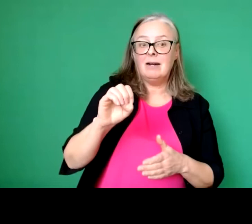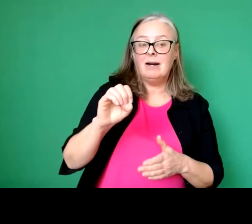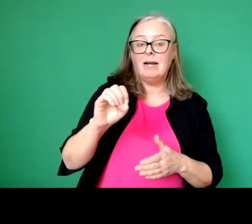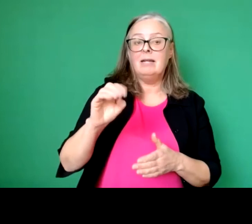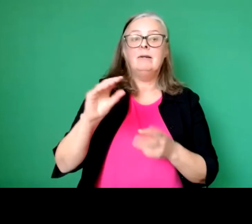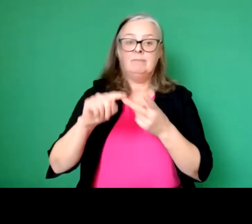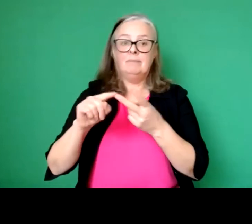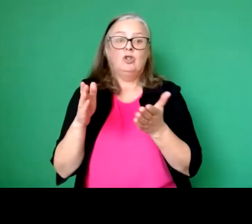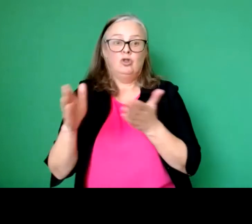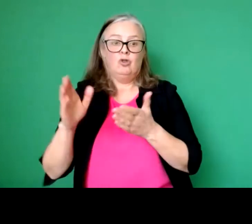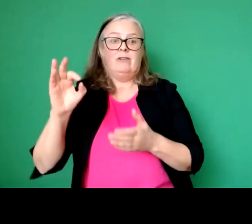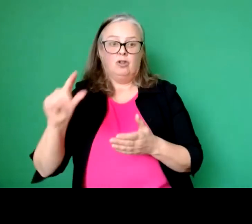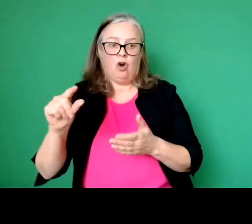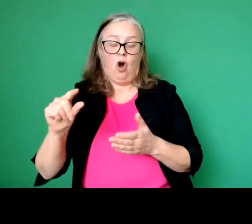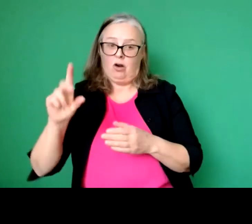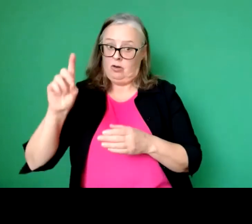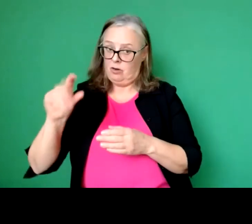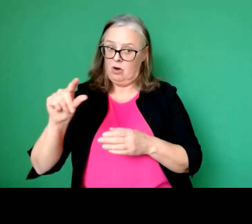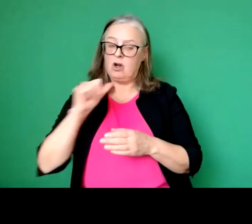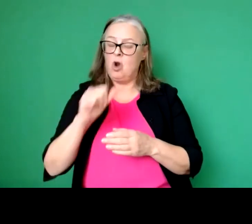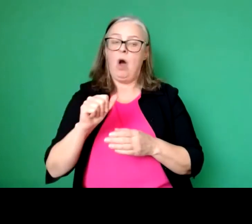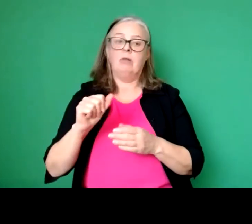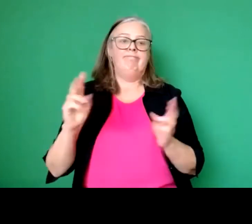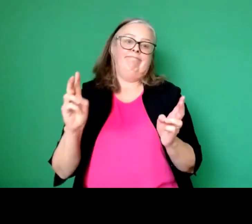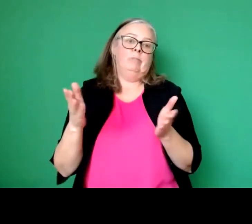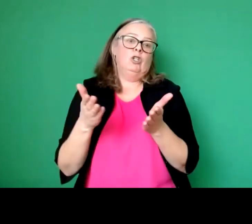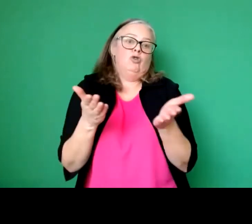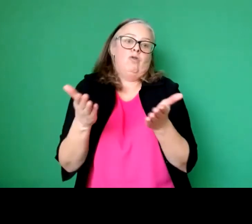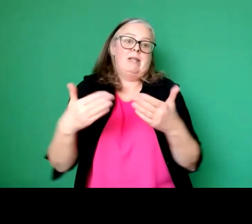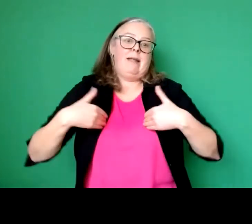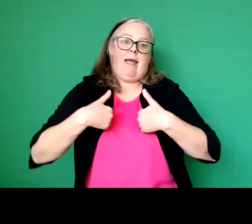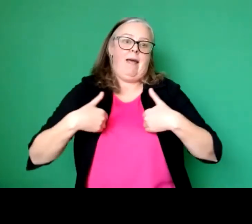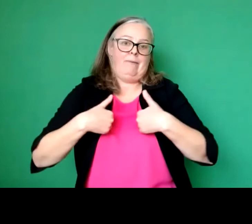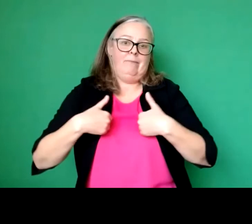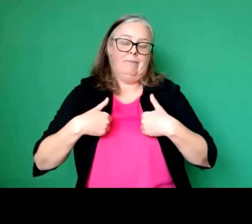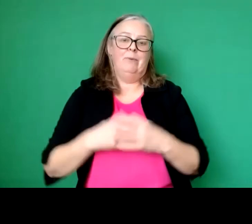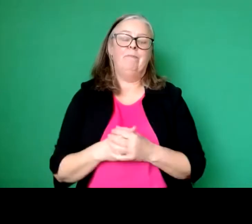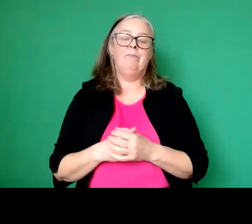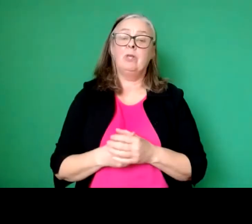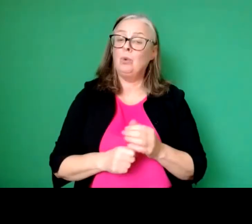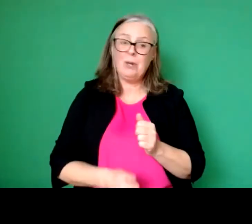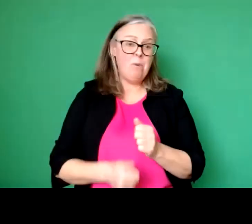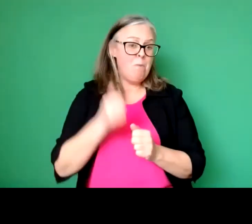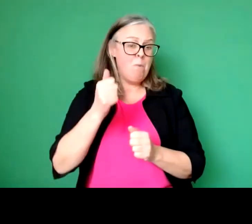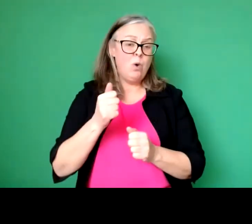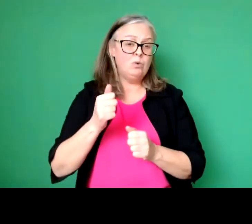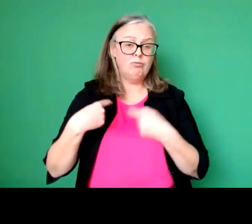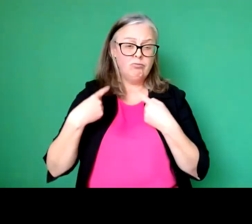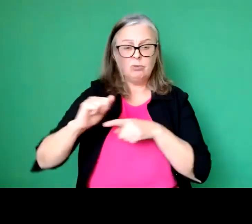just service animal because really most of the animals that are being trained to provide